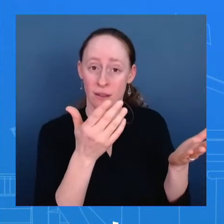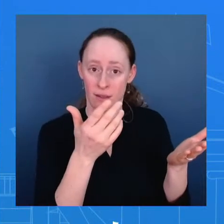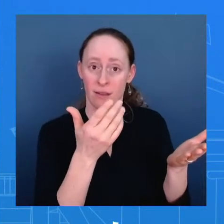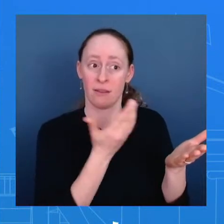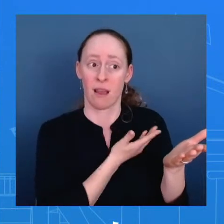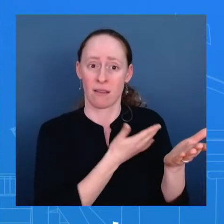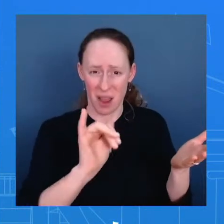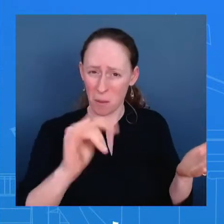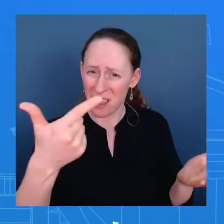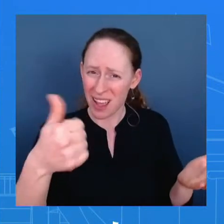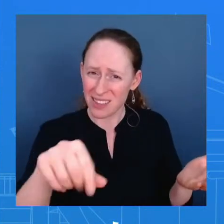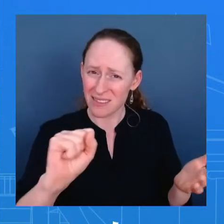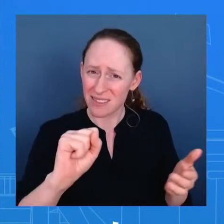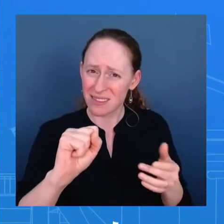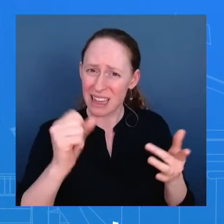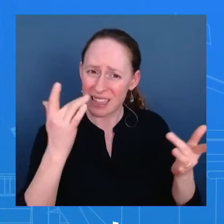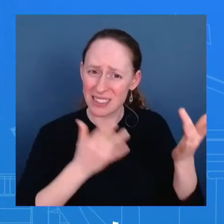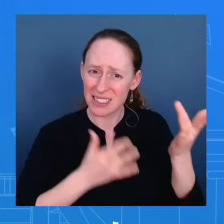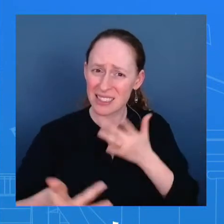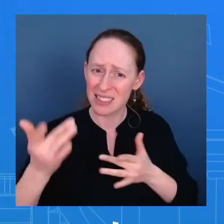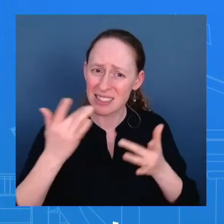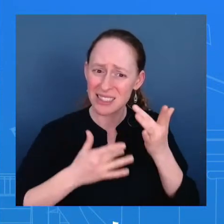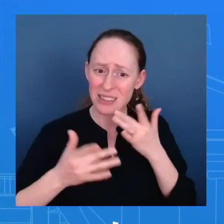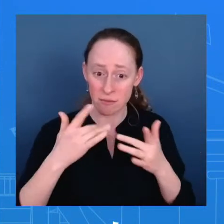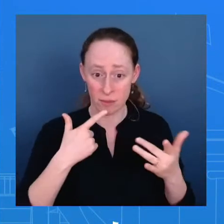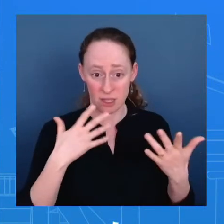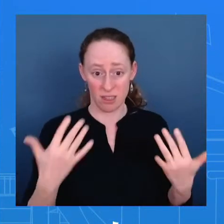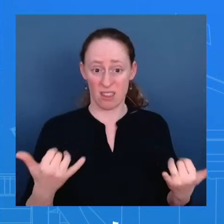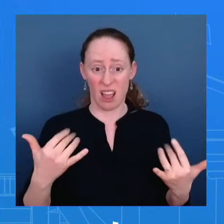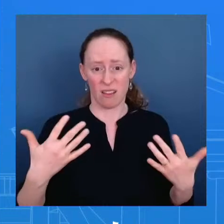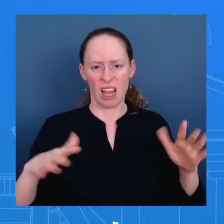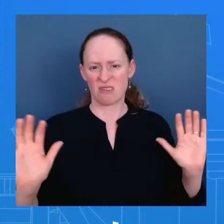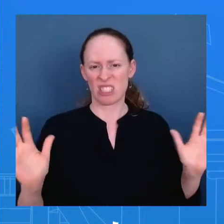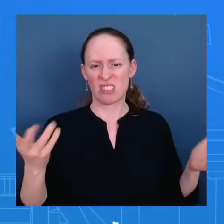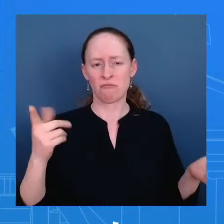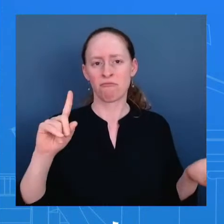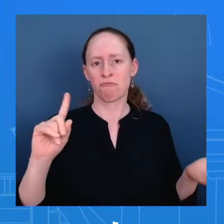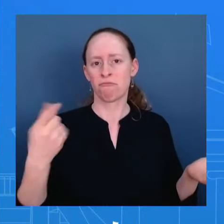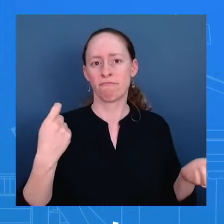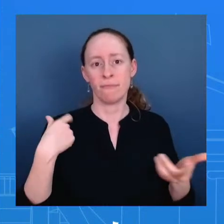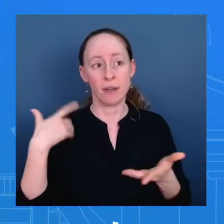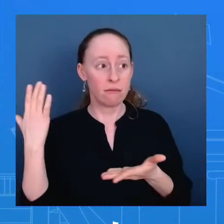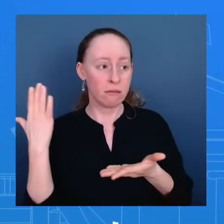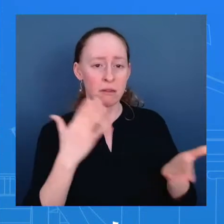it's impossible to get fuel to Gaza, and you know it's vital for the hospitals. So, is -- what efforts are the White House